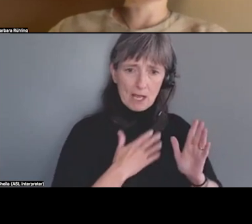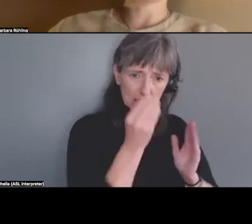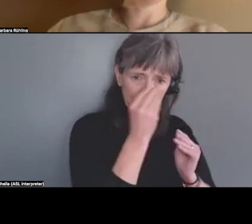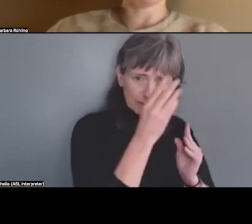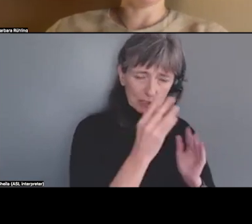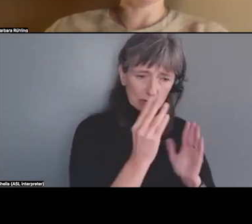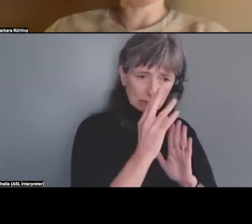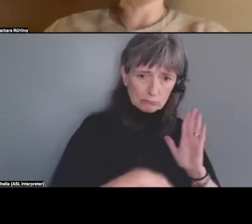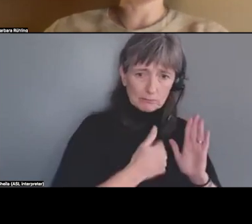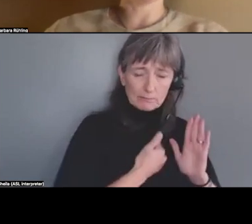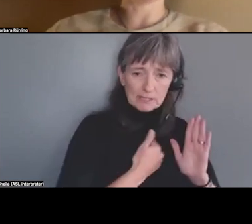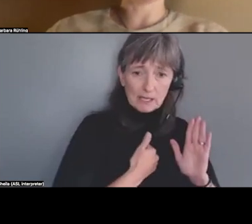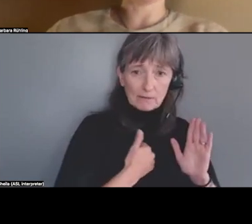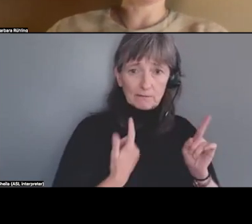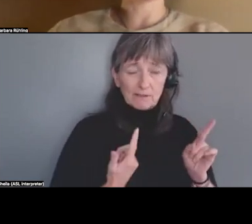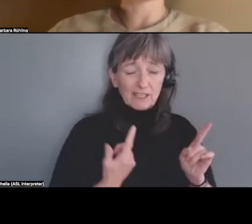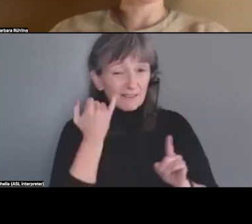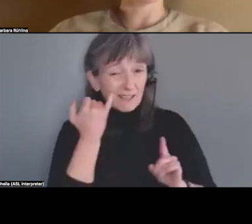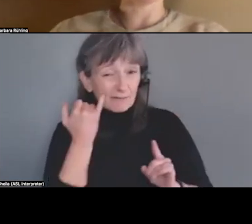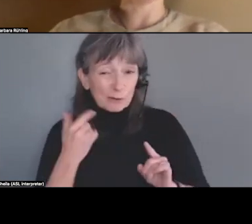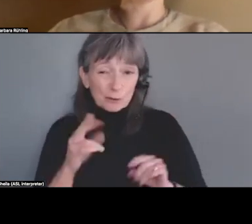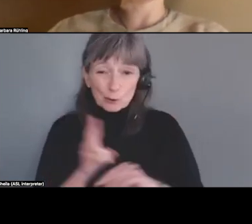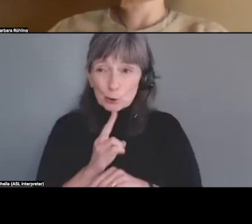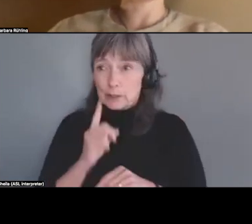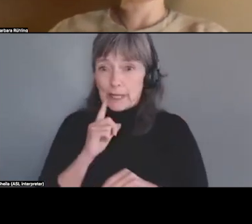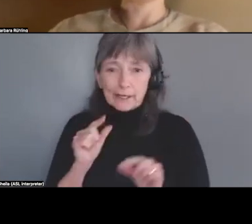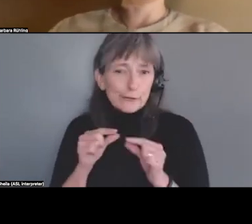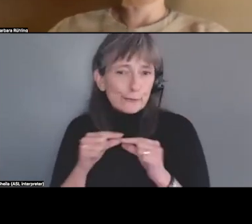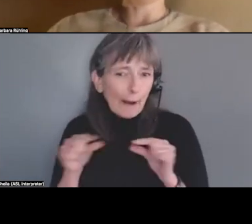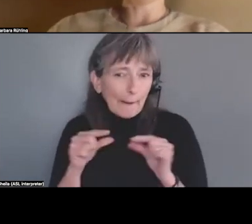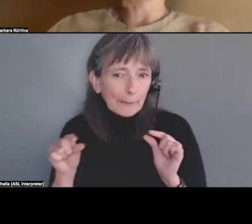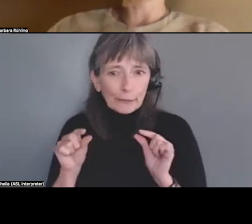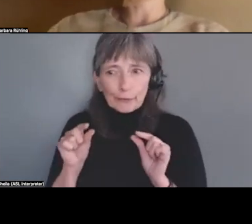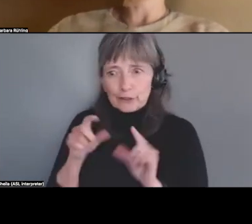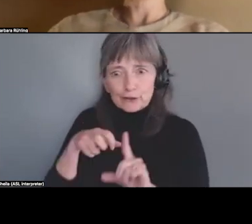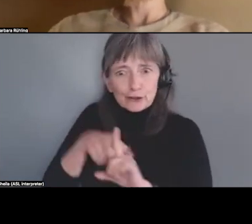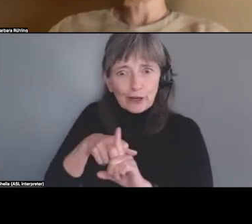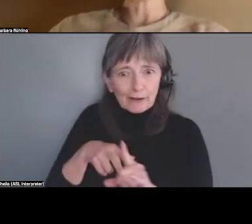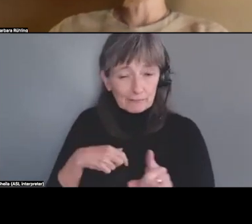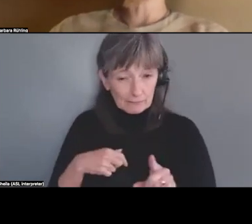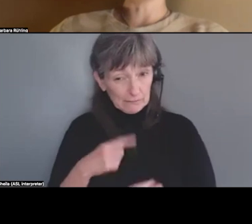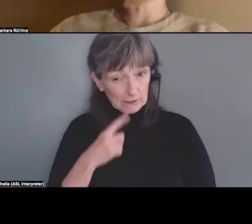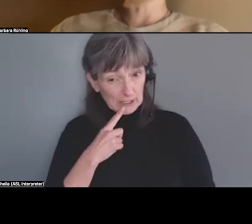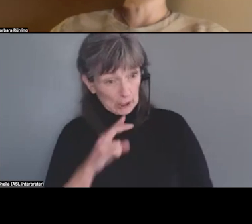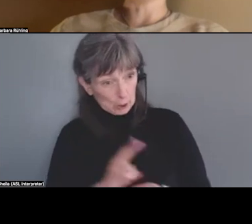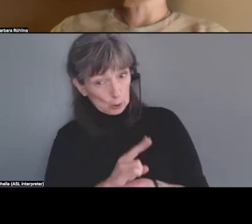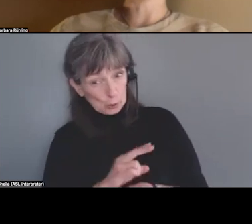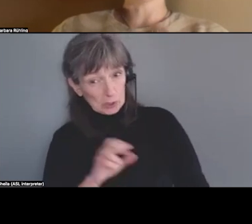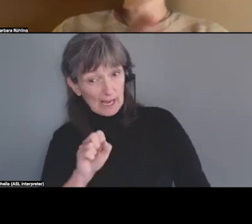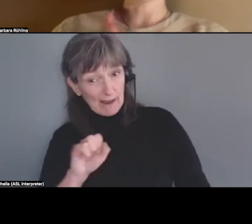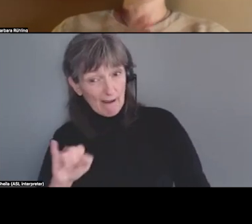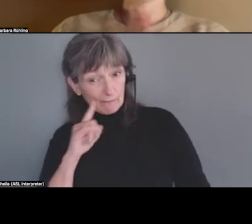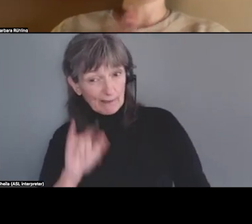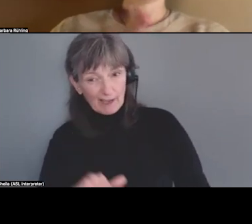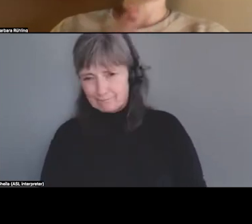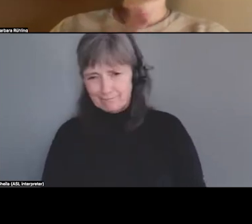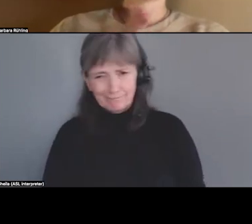by AI and nobody would say like, "Oh, yeah, I use Grammarly, for example." So, also here,